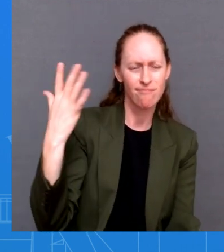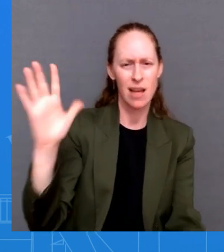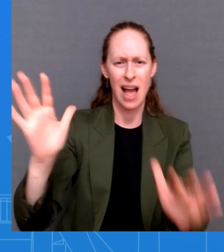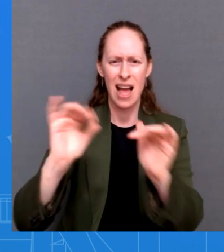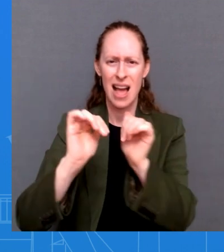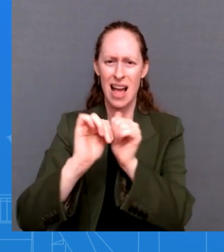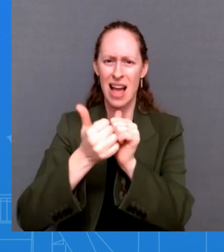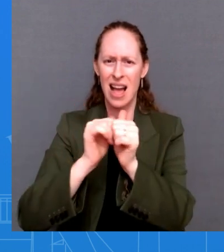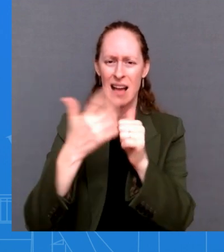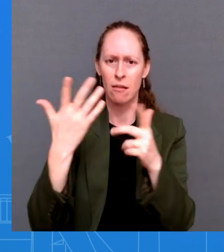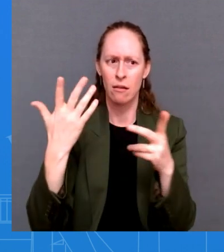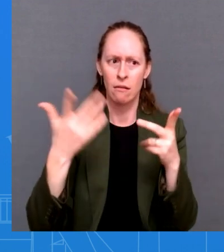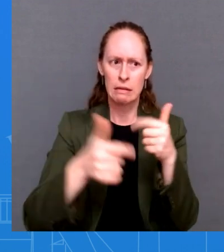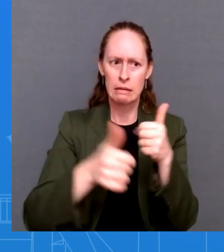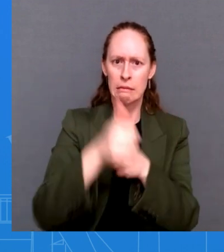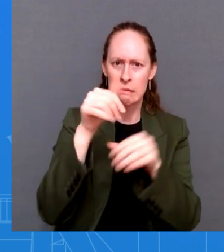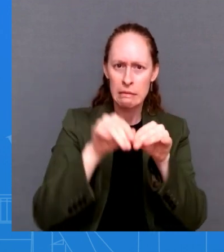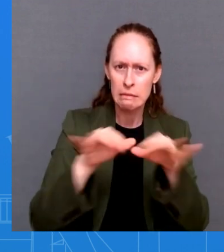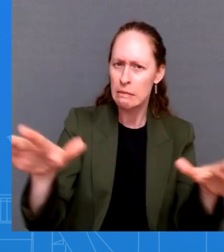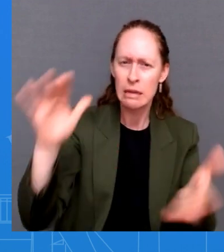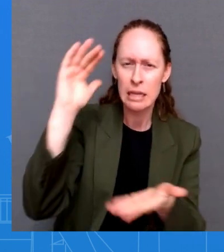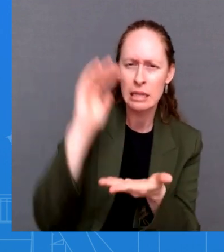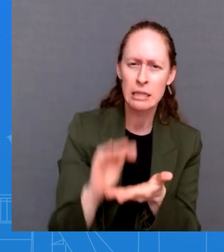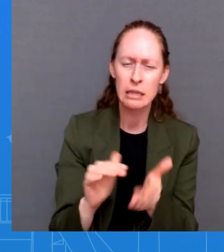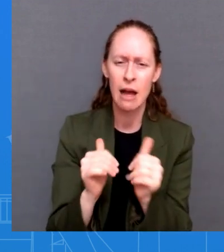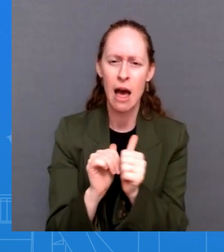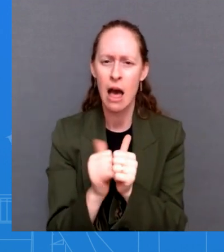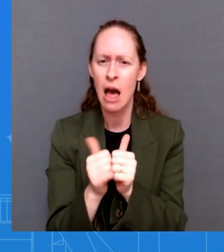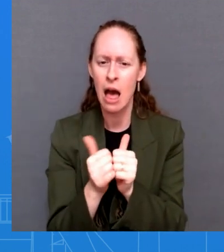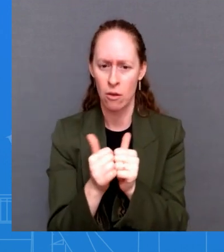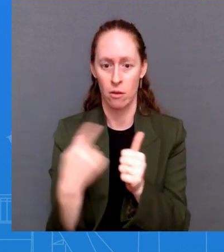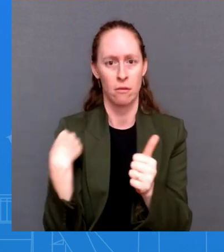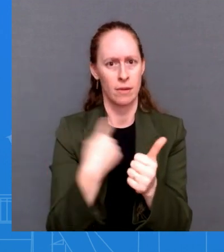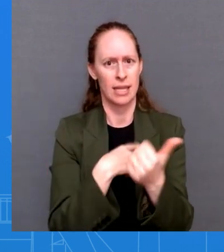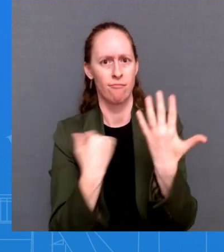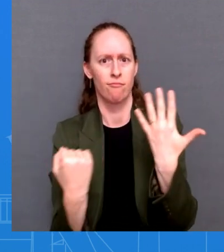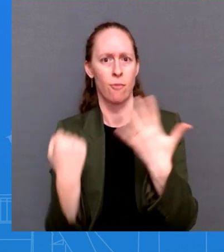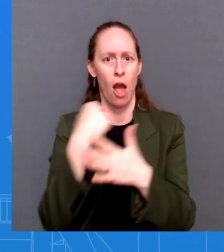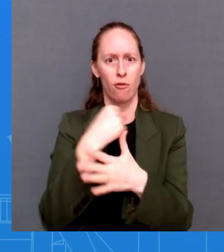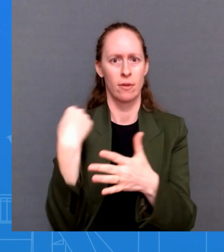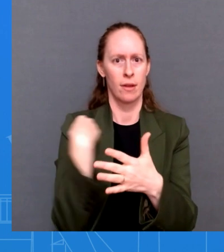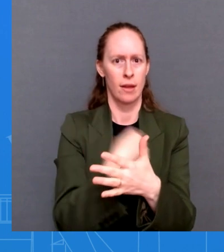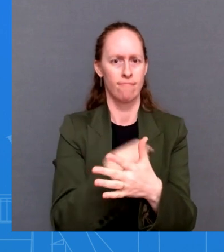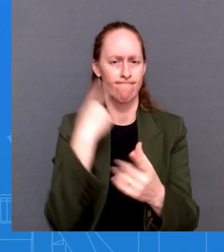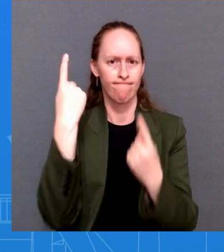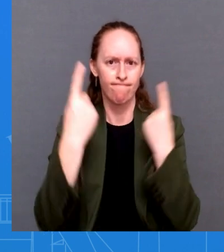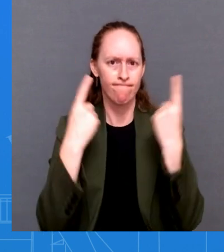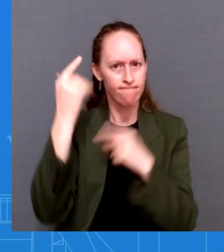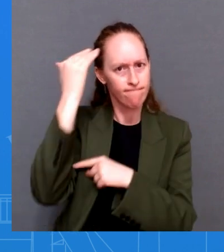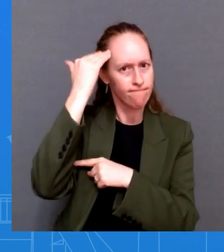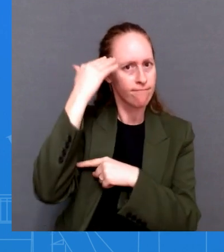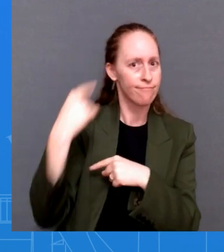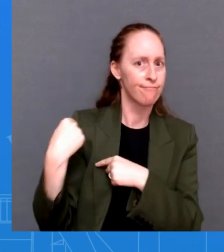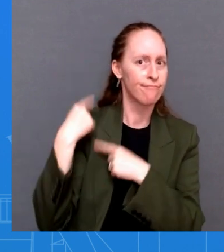it has been a top priority since the earliest days of the outbreak to communicate in plain and direct language